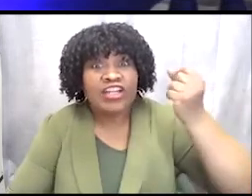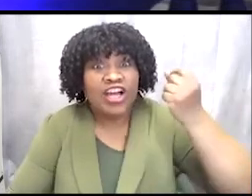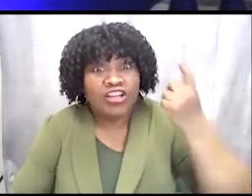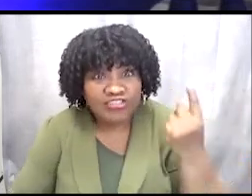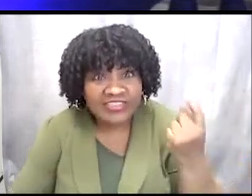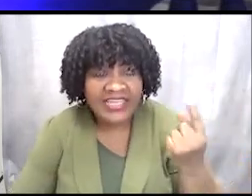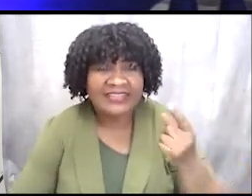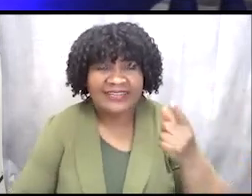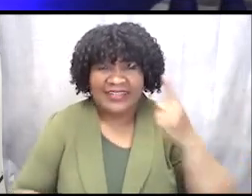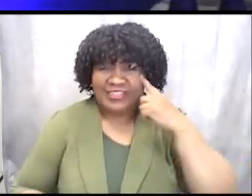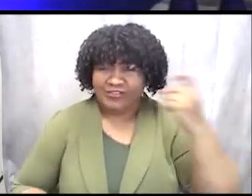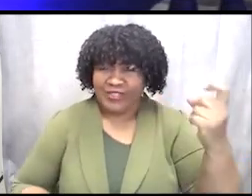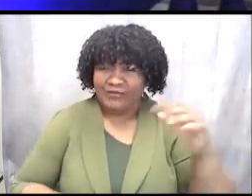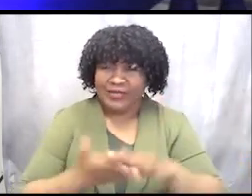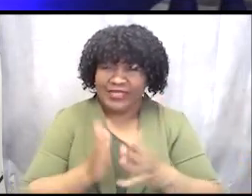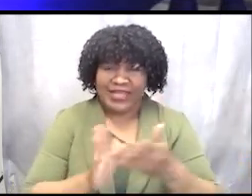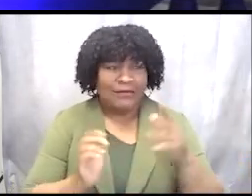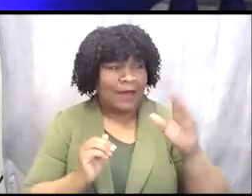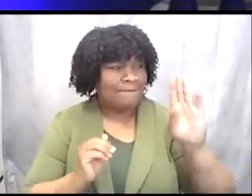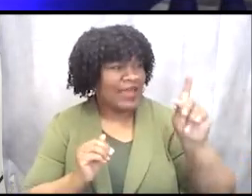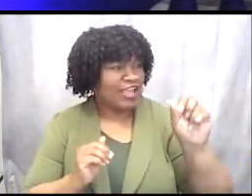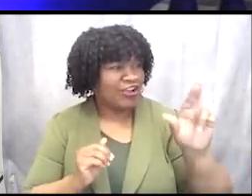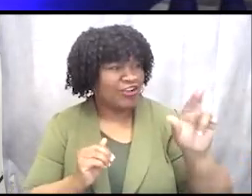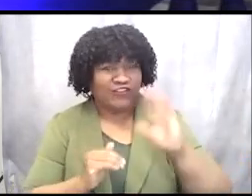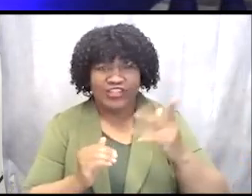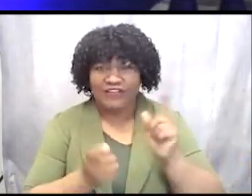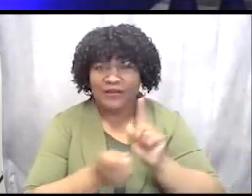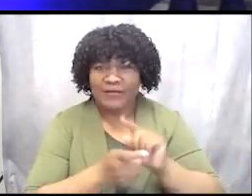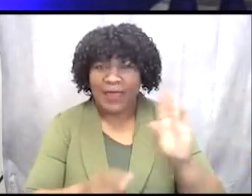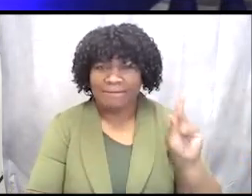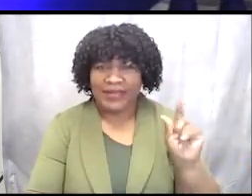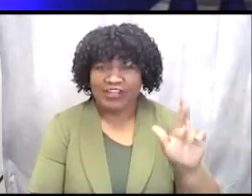It's hard to dream of being an investment banker if you've never met one, right?